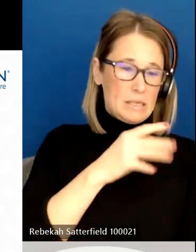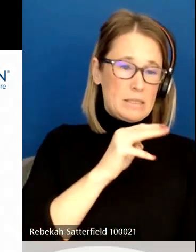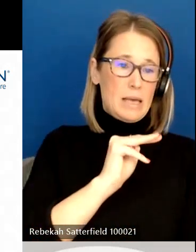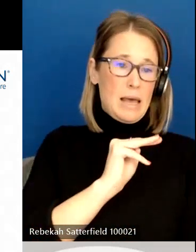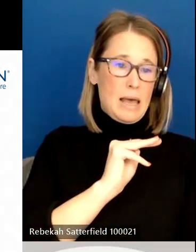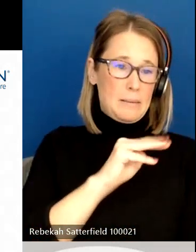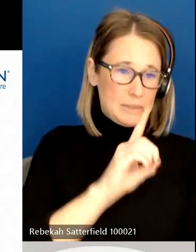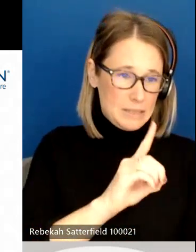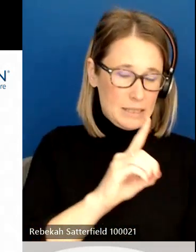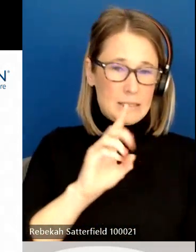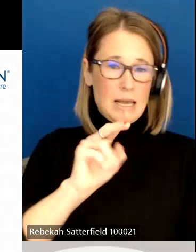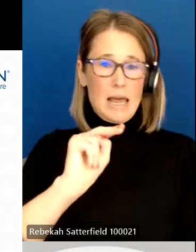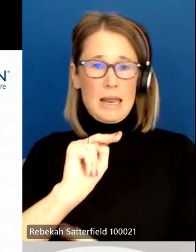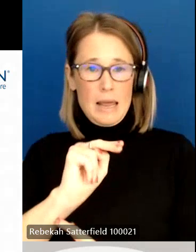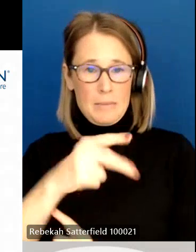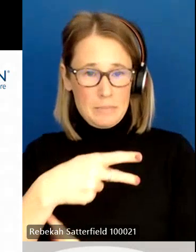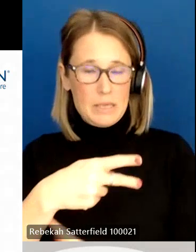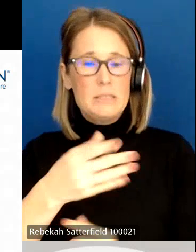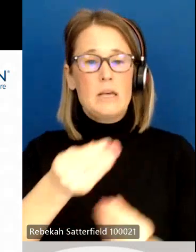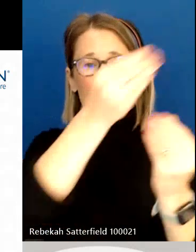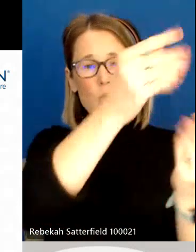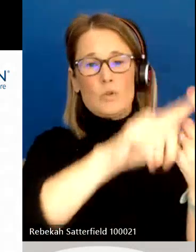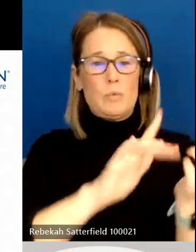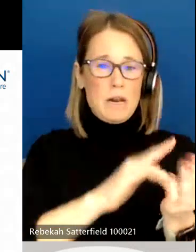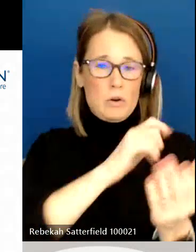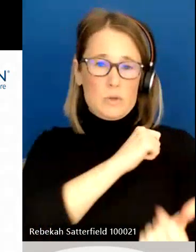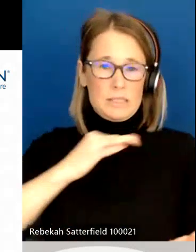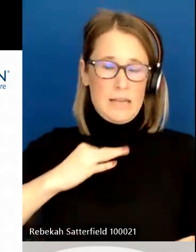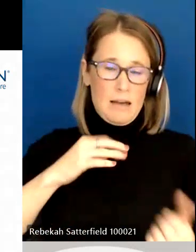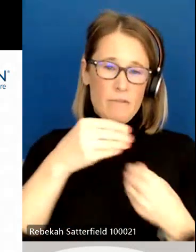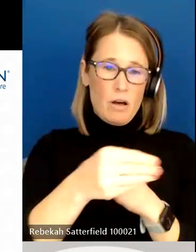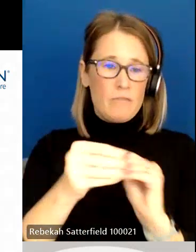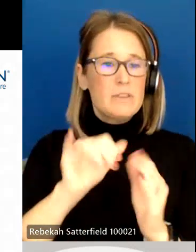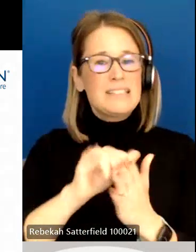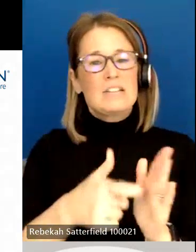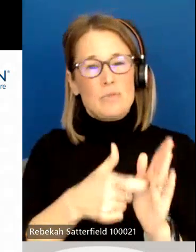office okay uh this will be essential for proving qualifications during uh visits by